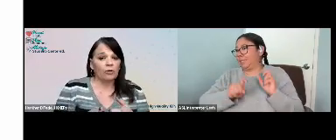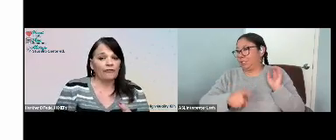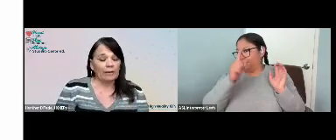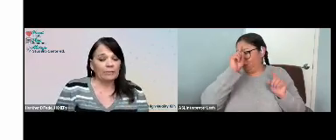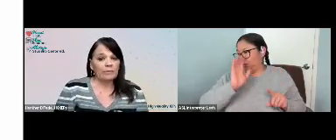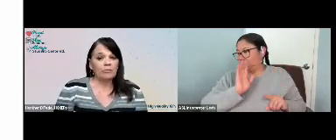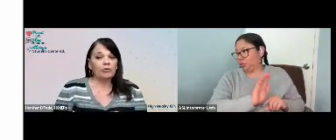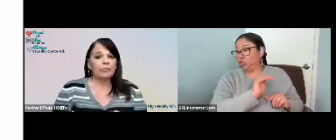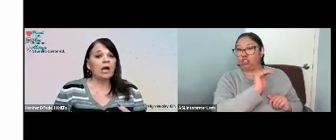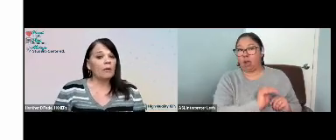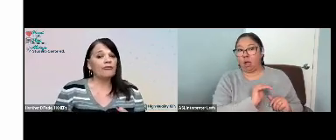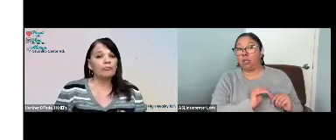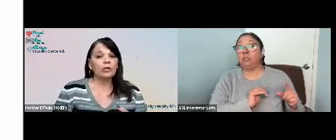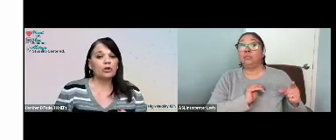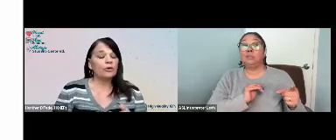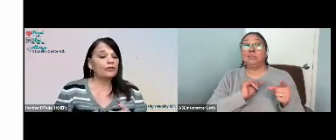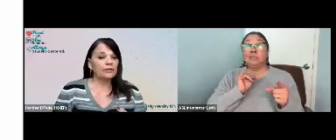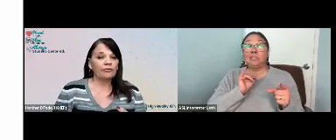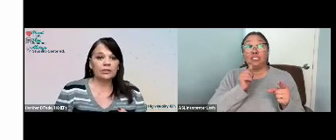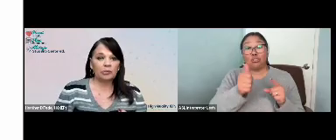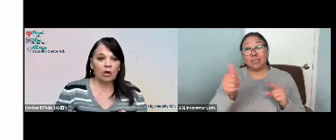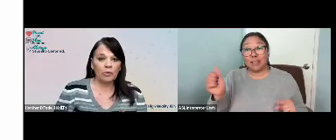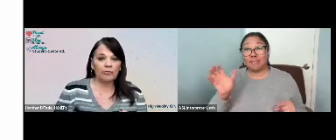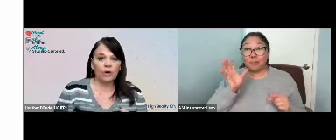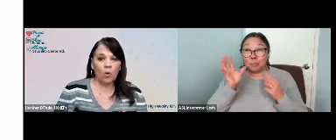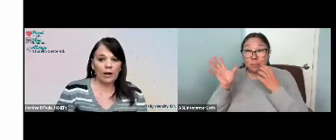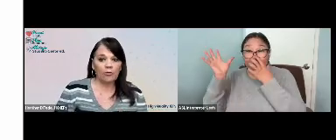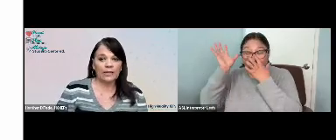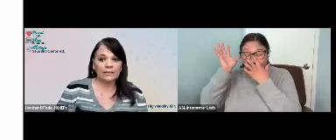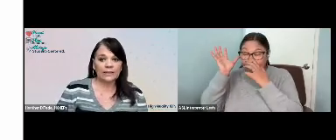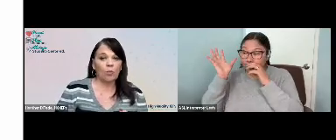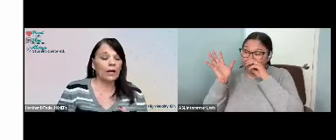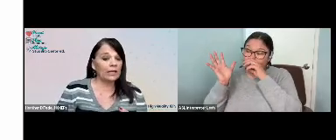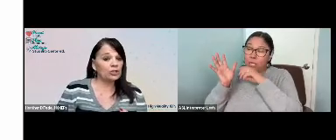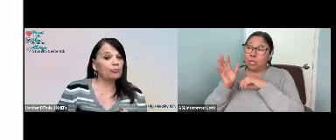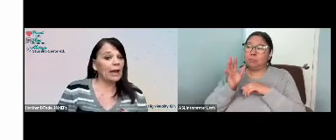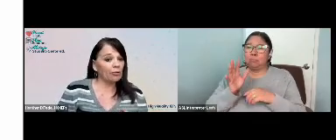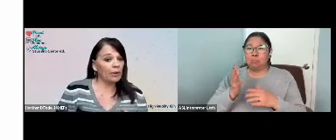parent or a family member, become familiar with the different diploma requirements and what each